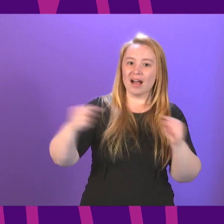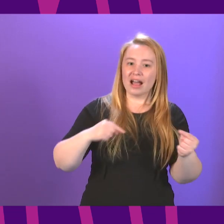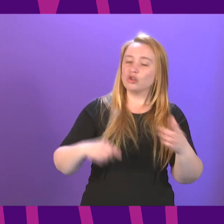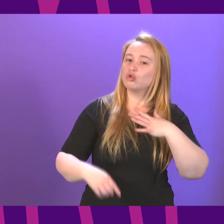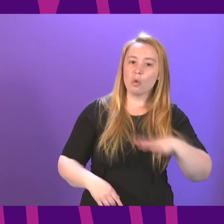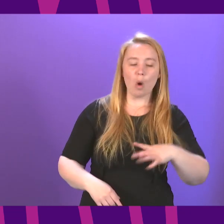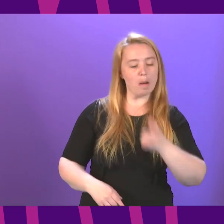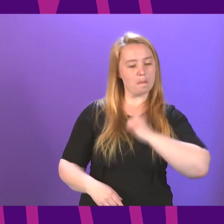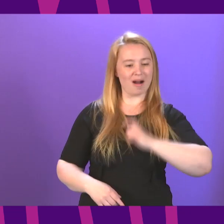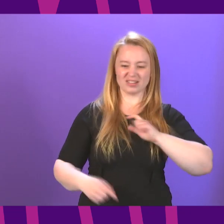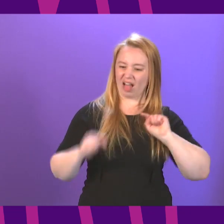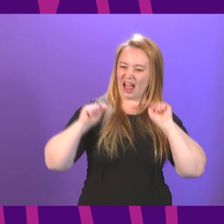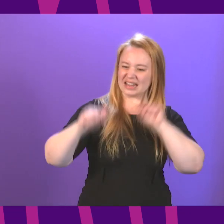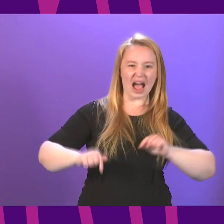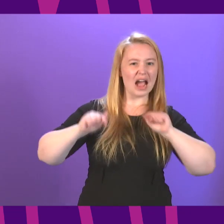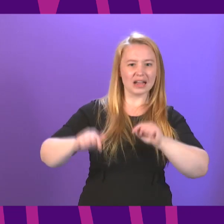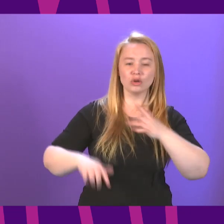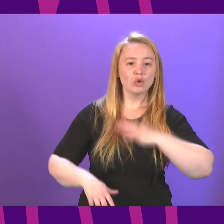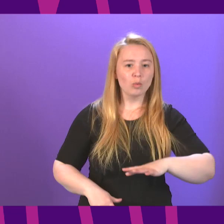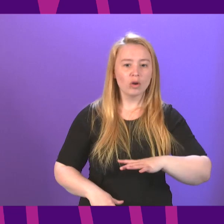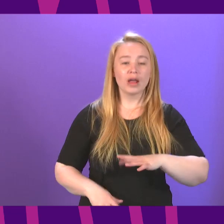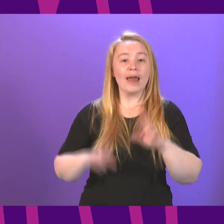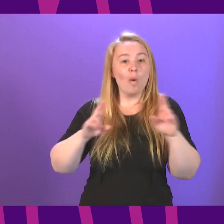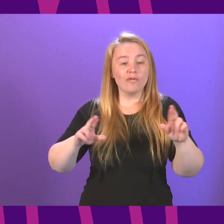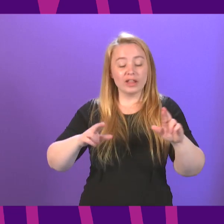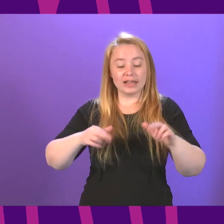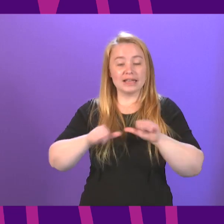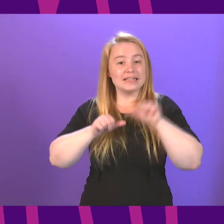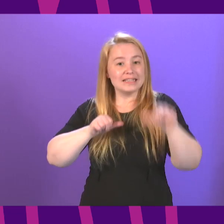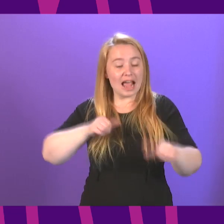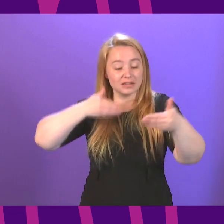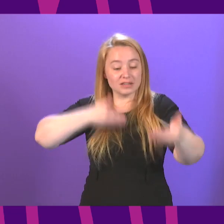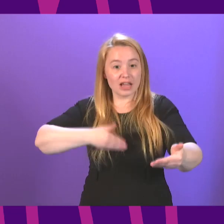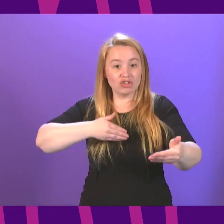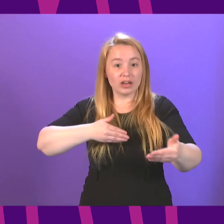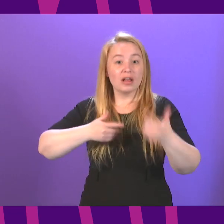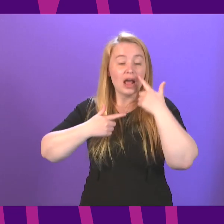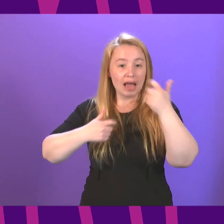is what I hope will change in the next session of Parliament. Some people will agree with the decisions that I have taken and some people will not, but, every day over the past year,